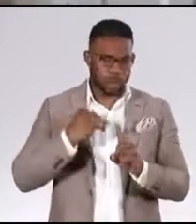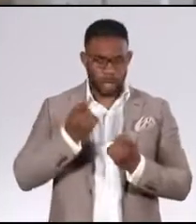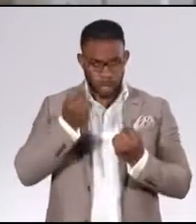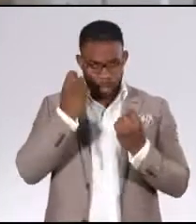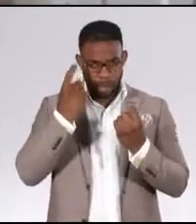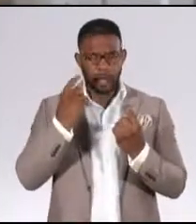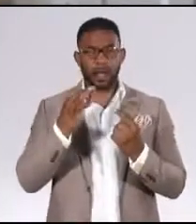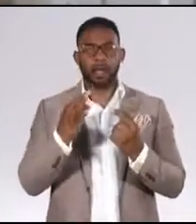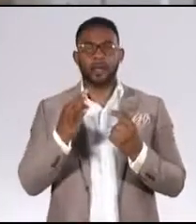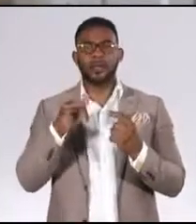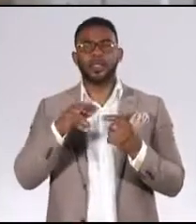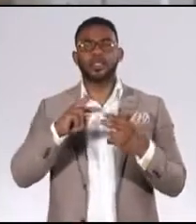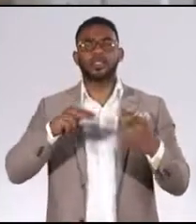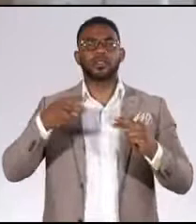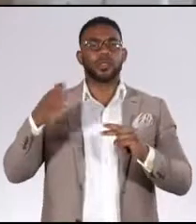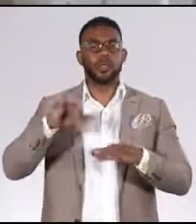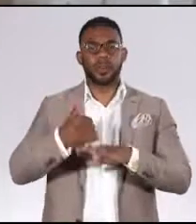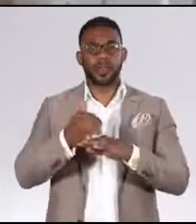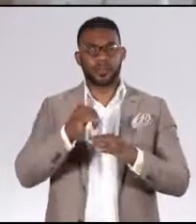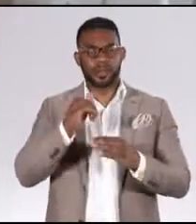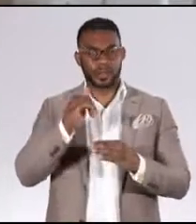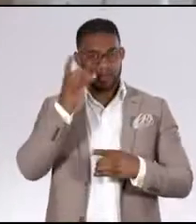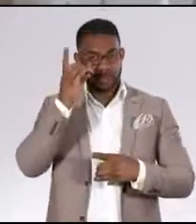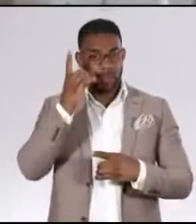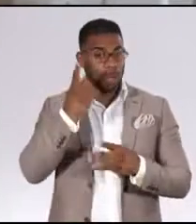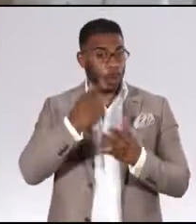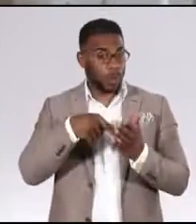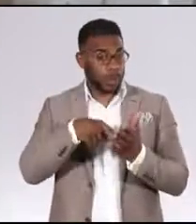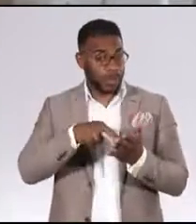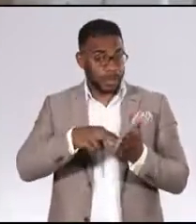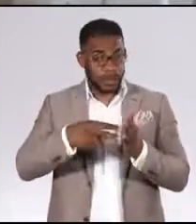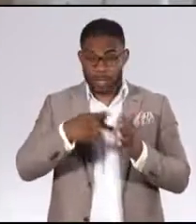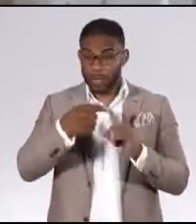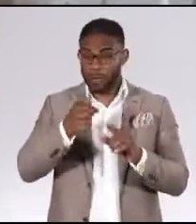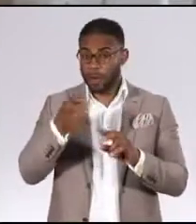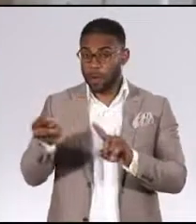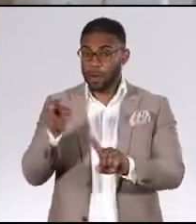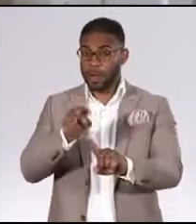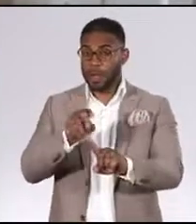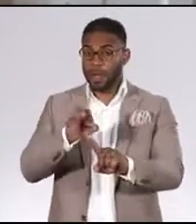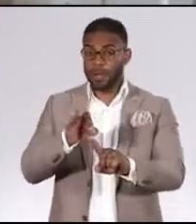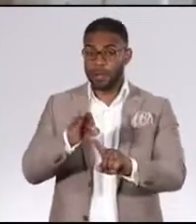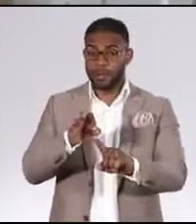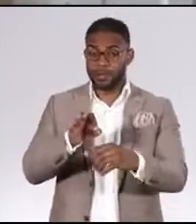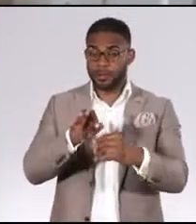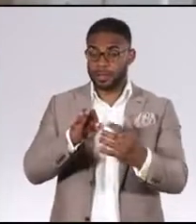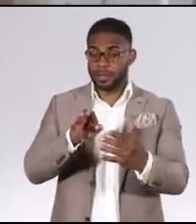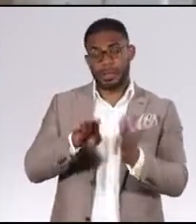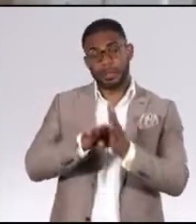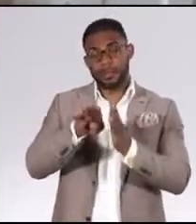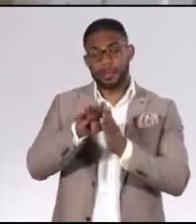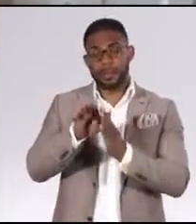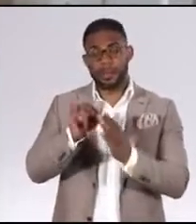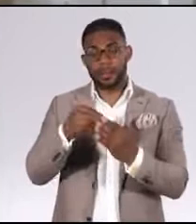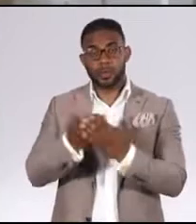of the genetic basis of disease. What this means from the perspective of developing new therapies is that